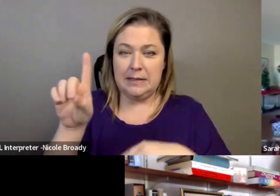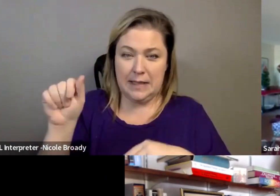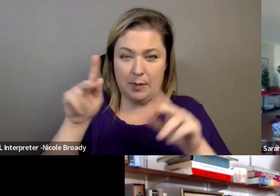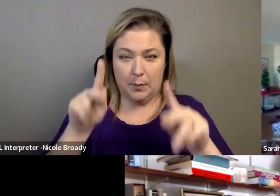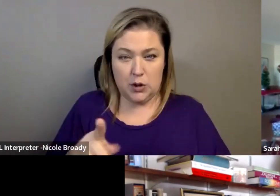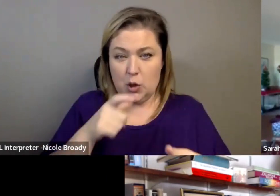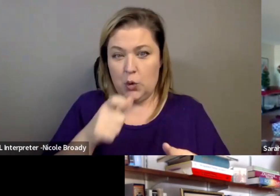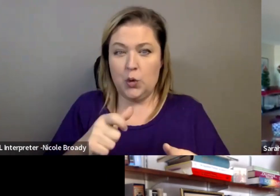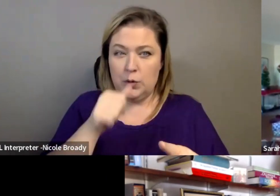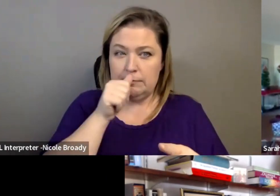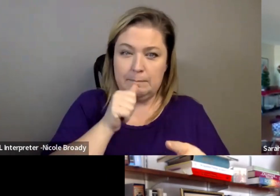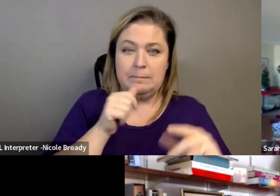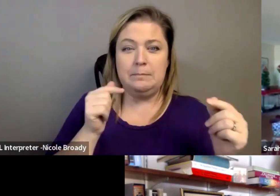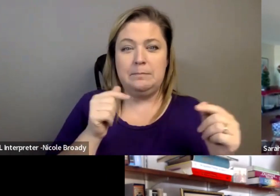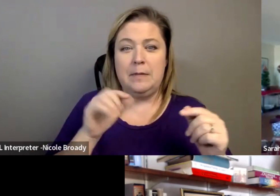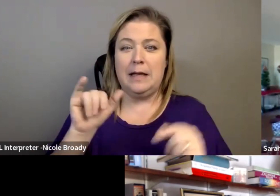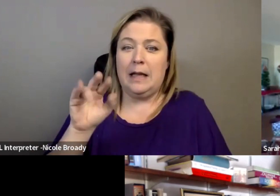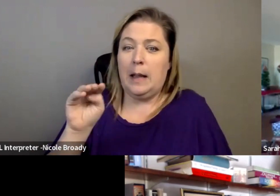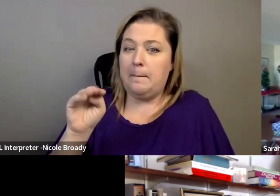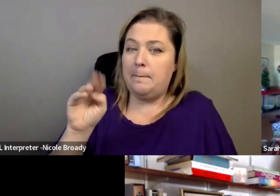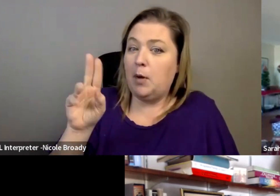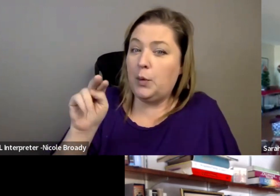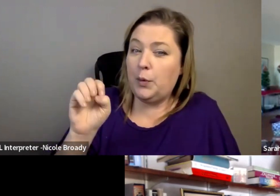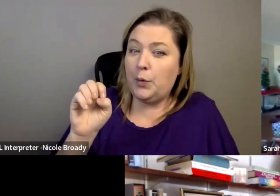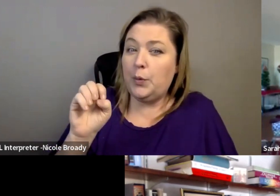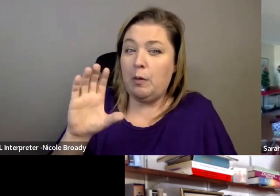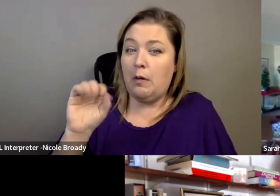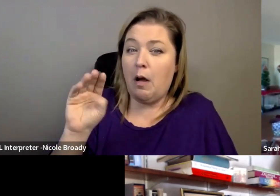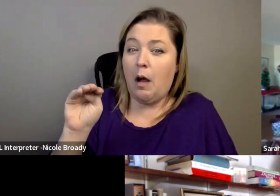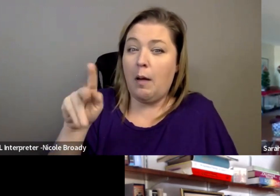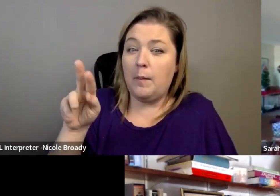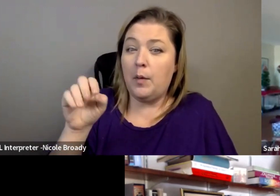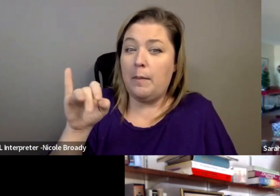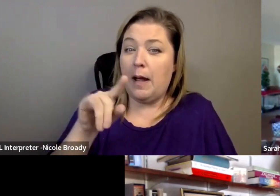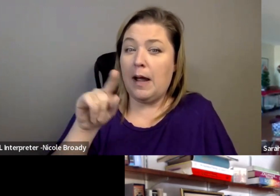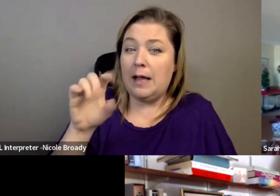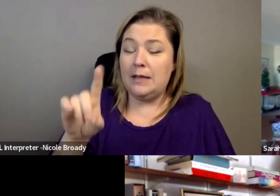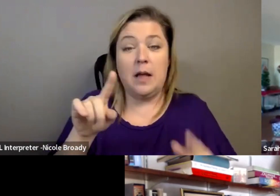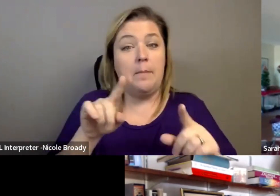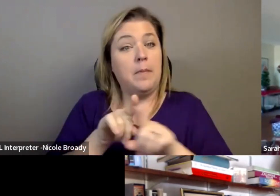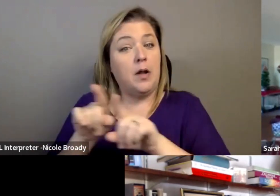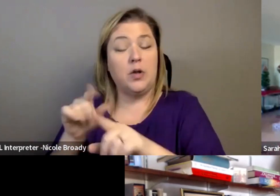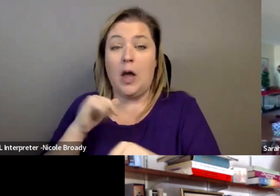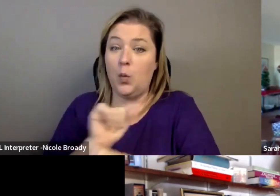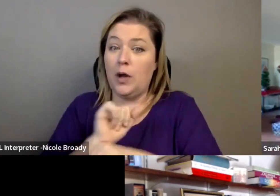chronically ill, and immune compromised. And also, as someone who works at a disability rights organization, although I'm just representing